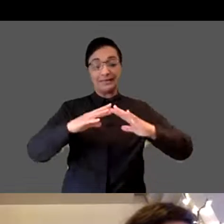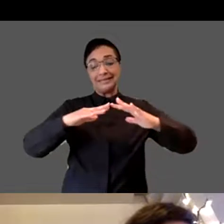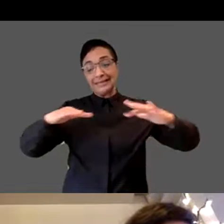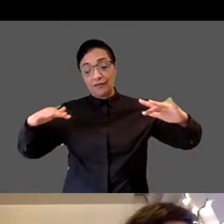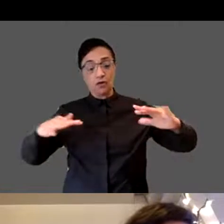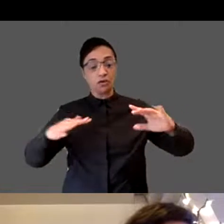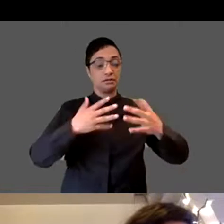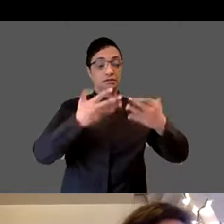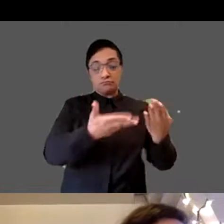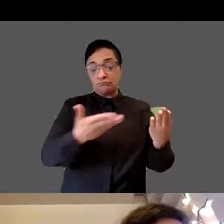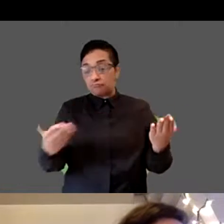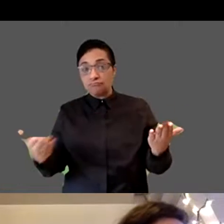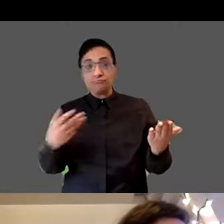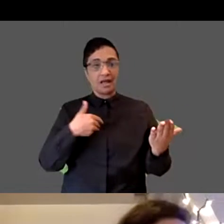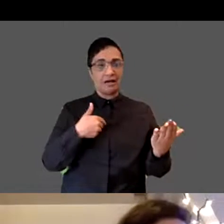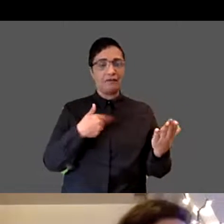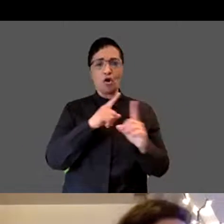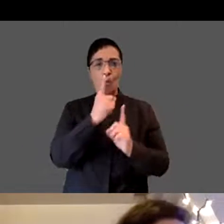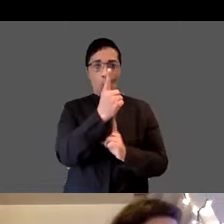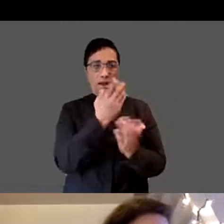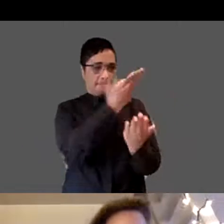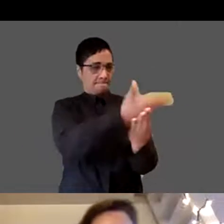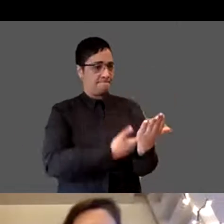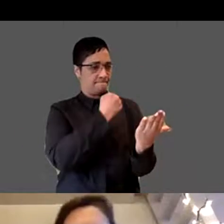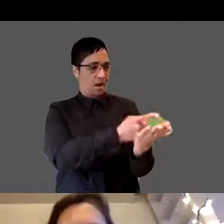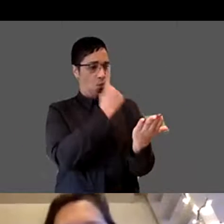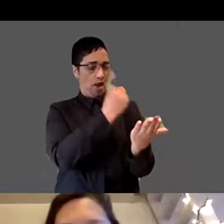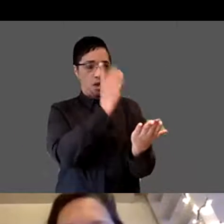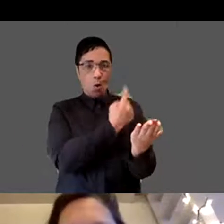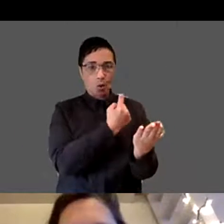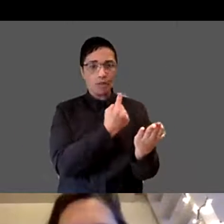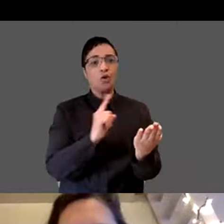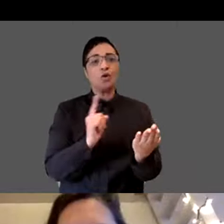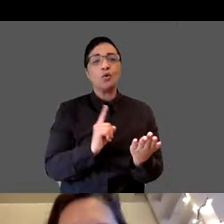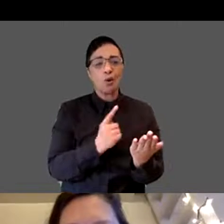not how they are defining it, how they work, all of the implementation issues and you're